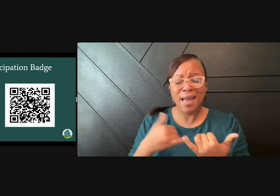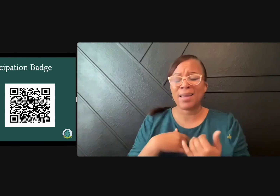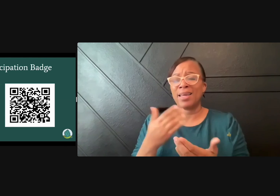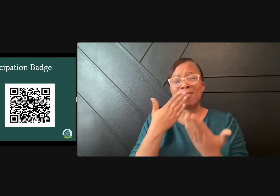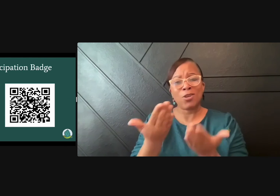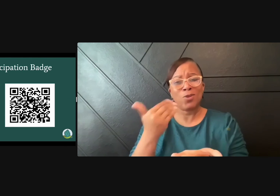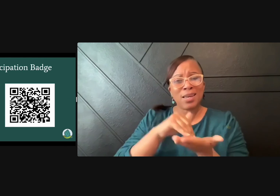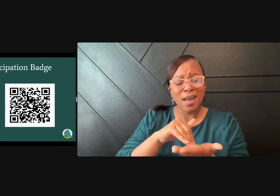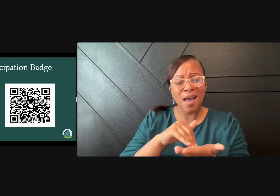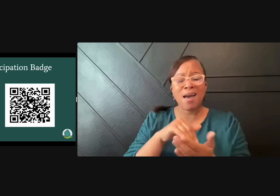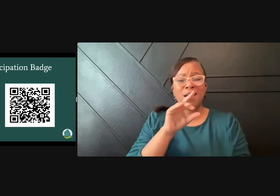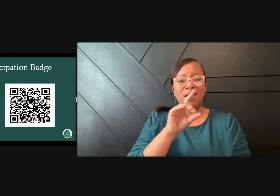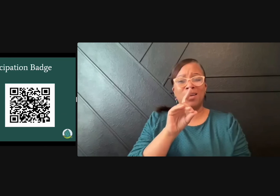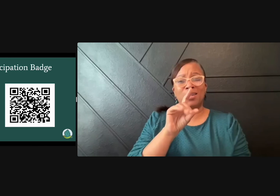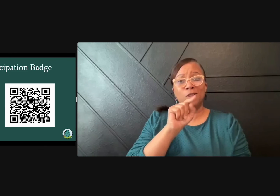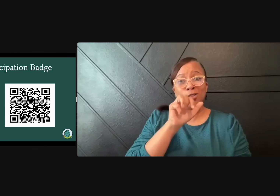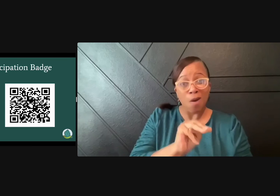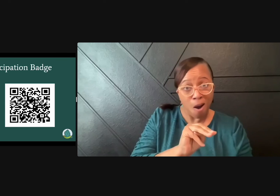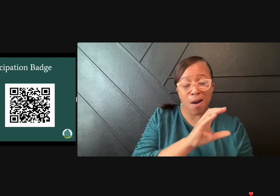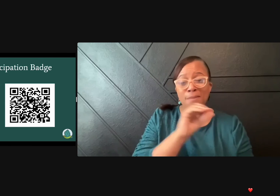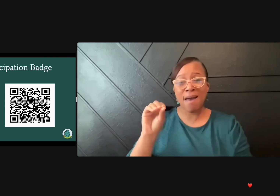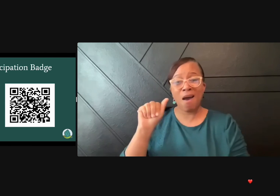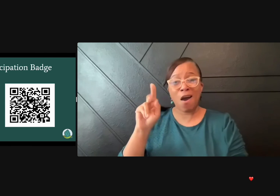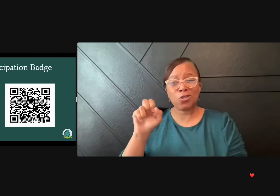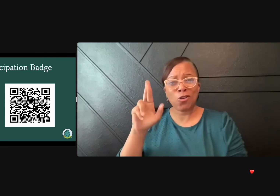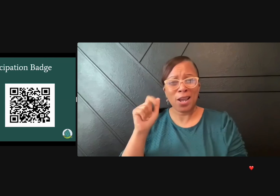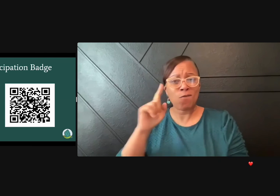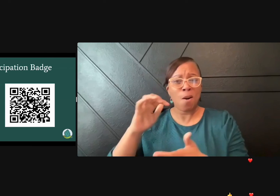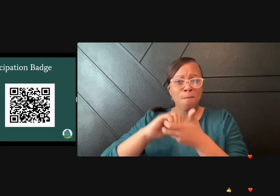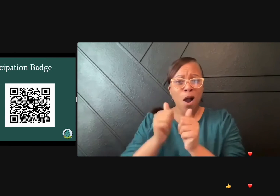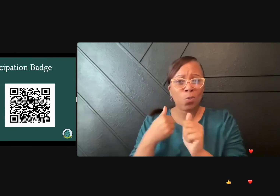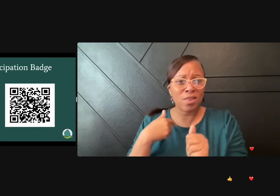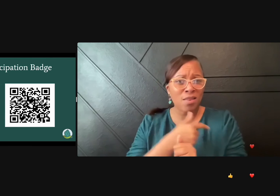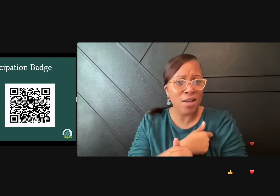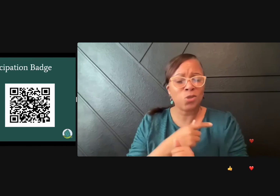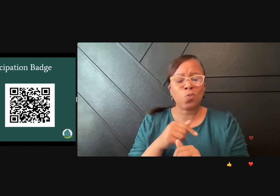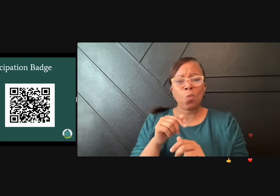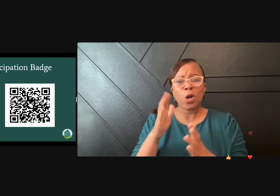I want to, again, thank Tom and Aundrea for being here